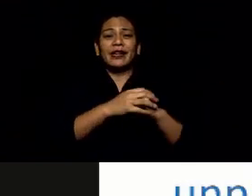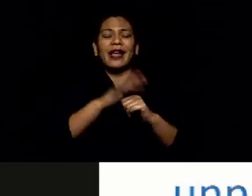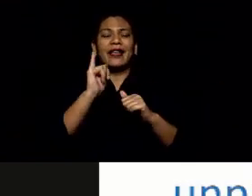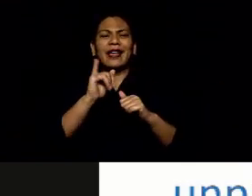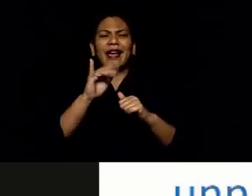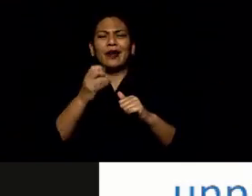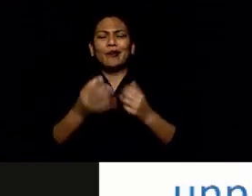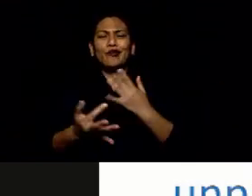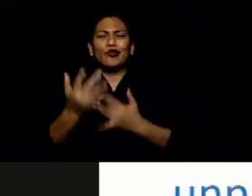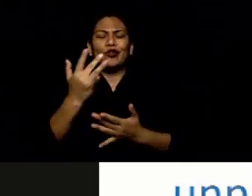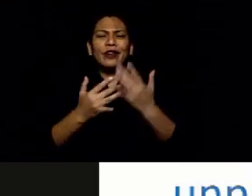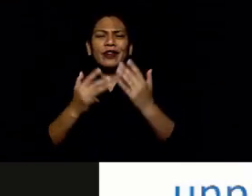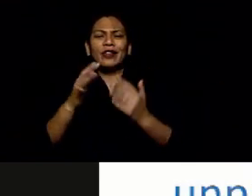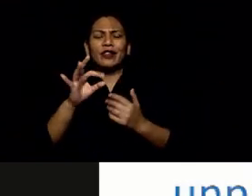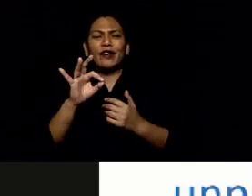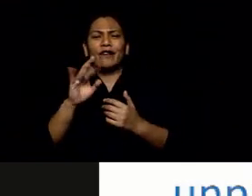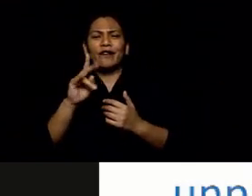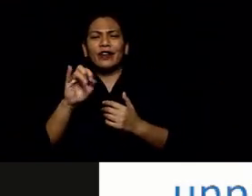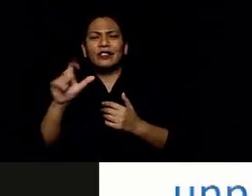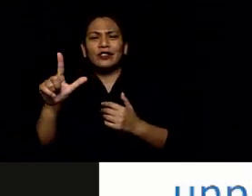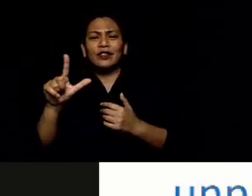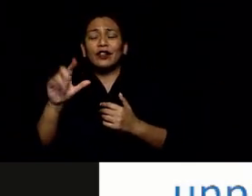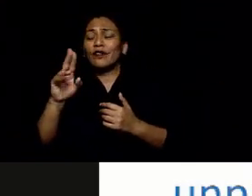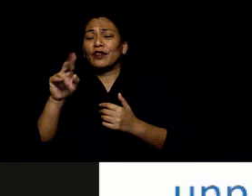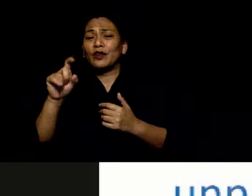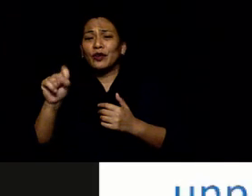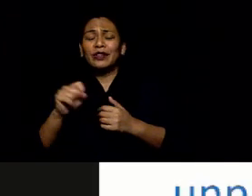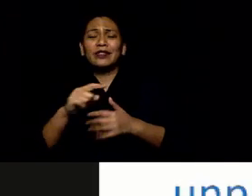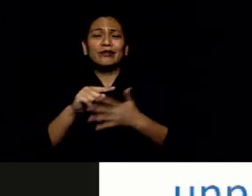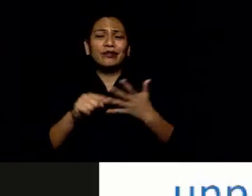fossil fuels and how quickly we have to bring down those emissions.